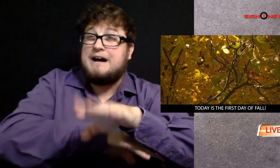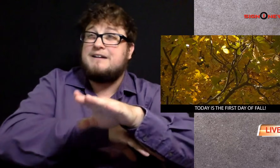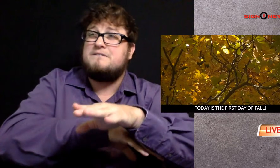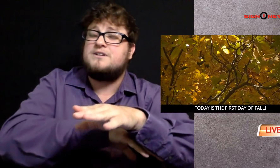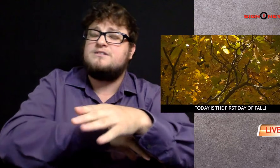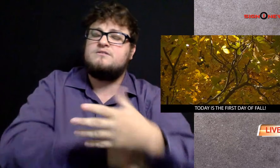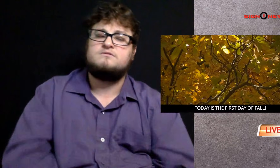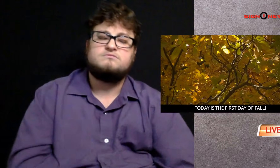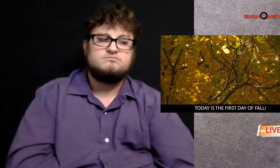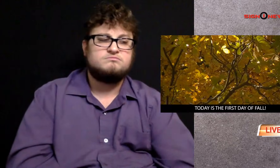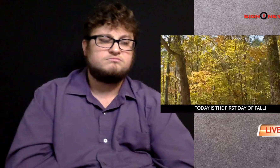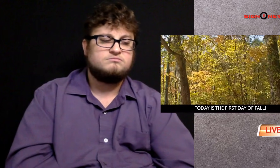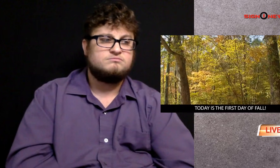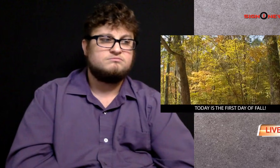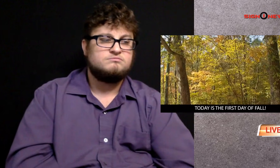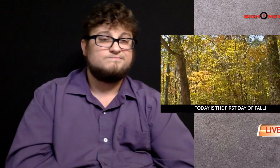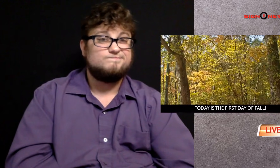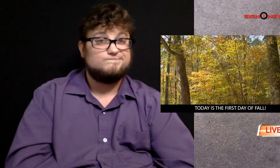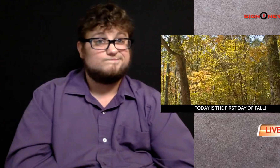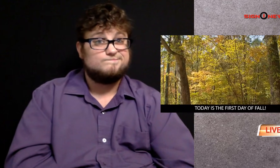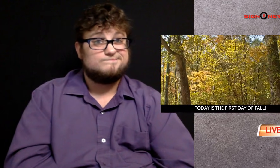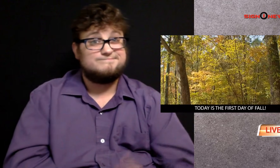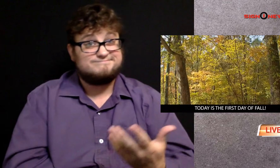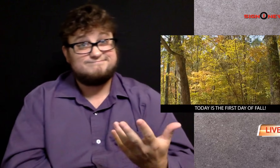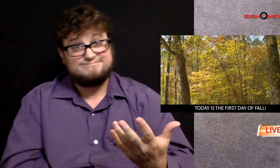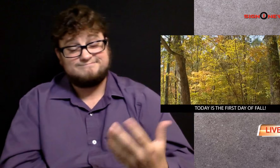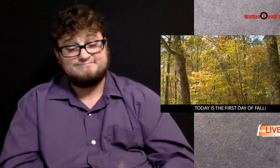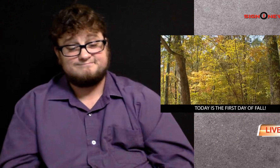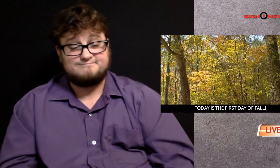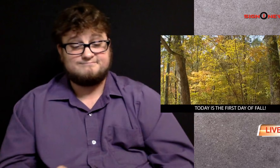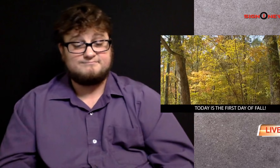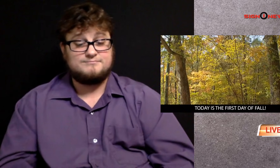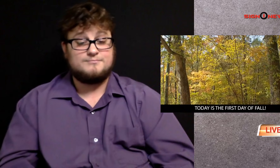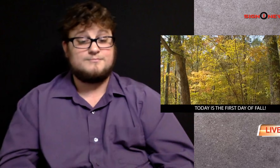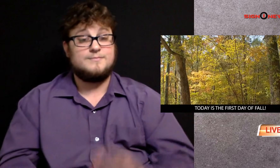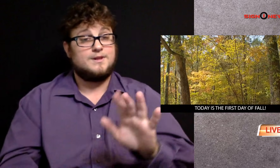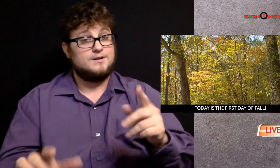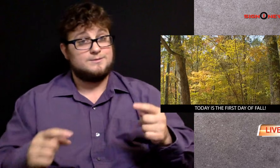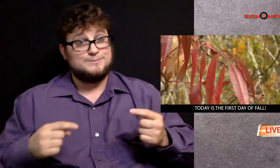and pretty soon it will start getting dark at five o'clock